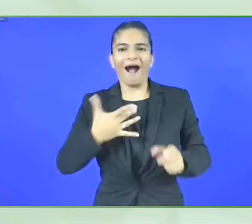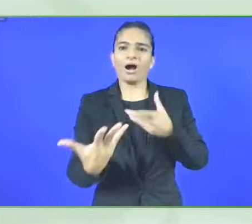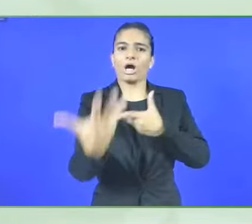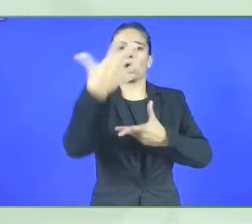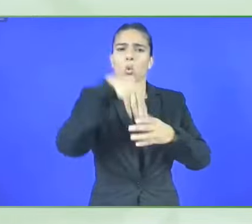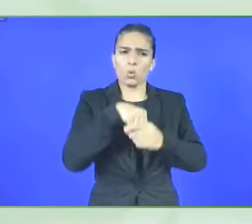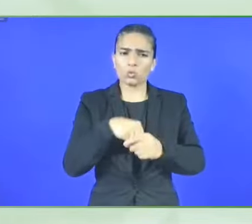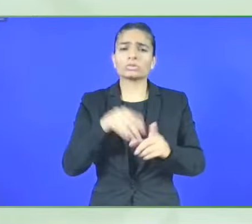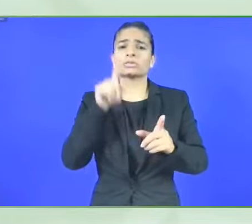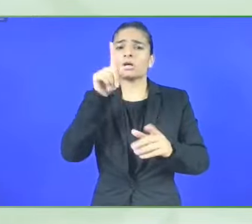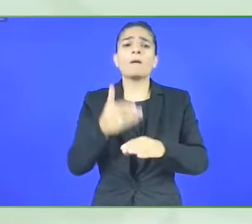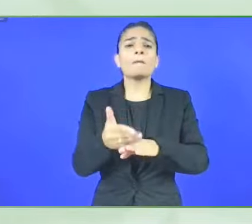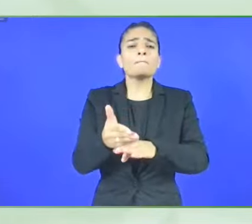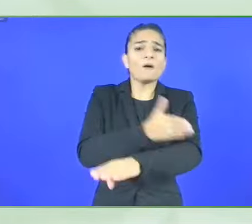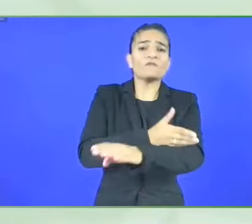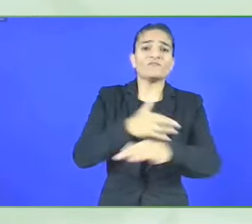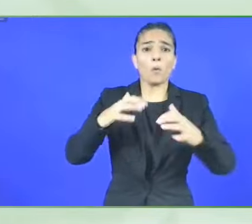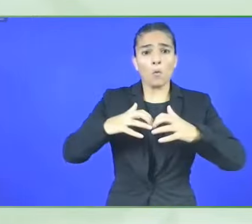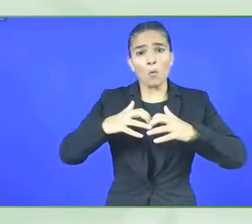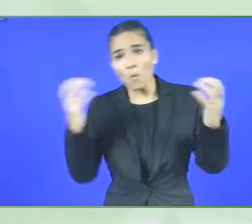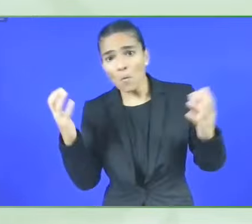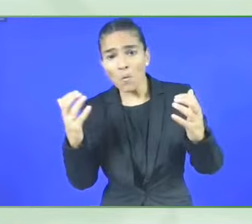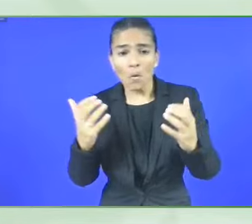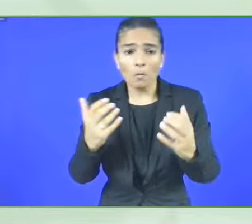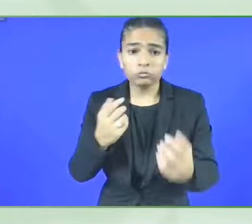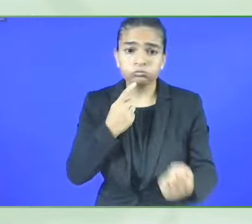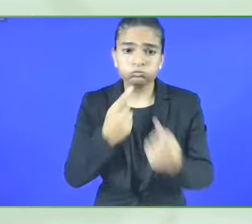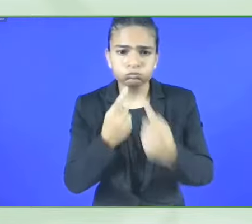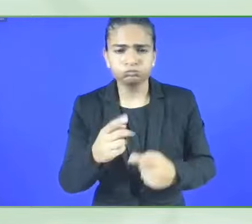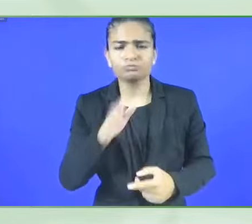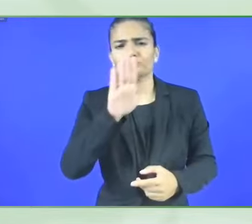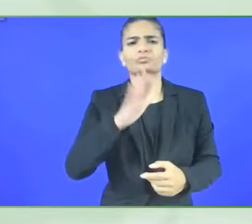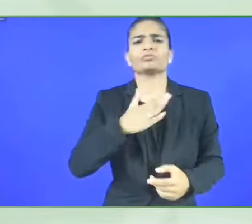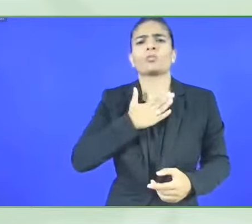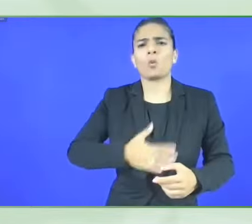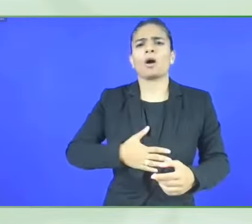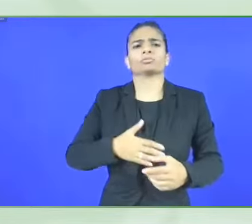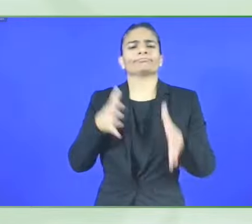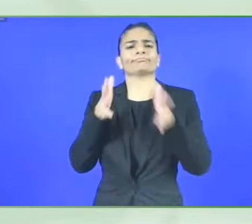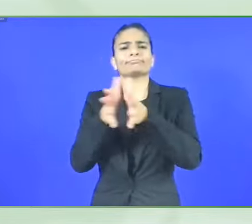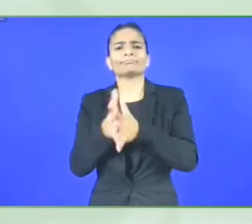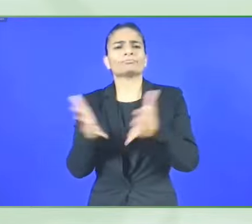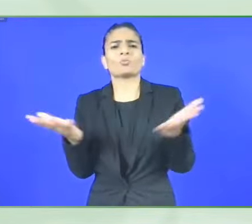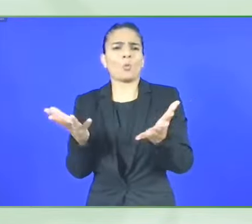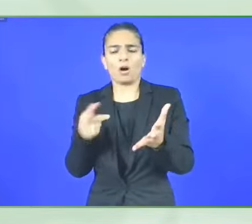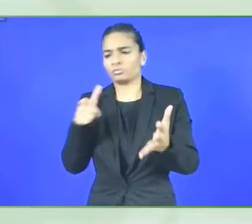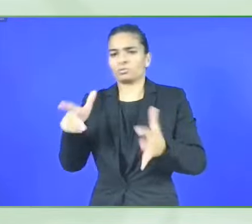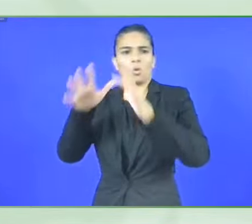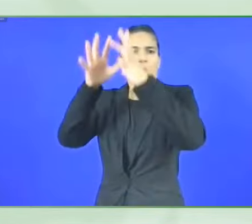Universal Design is first and foremost a value based concept.